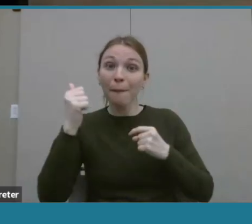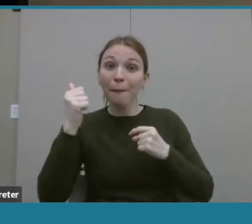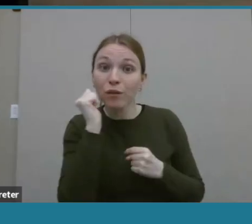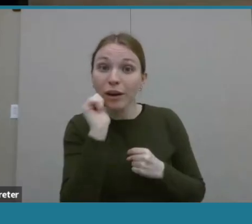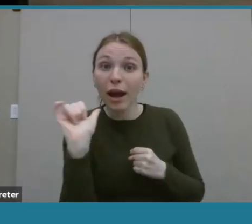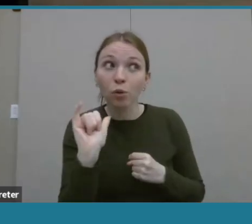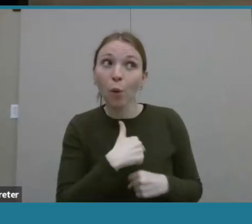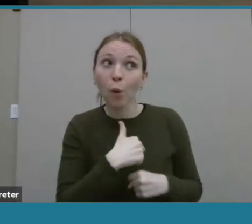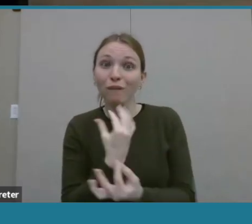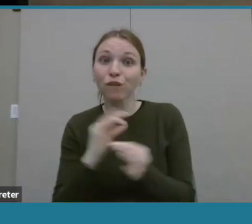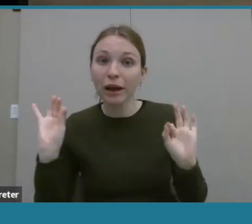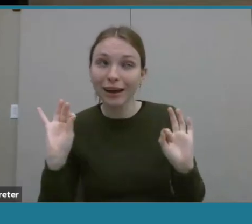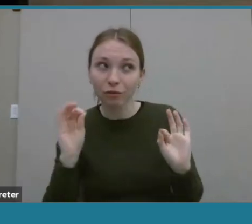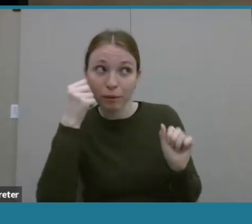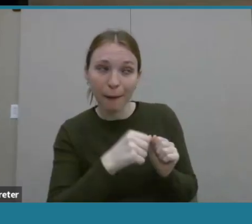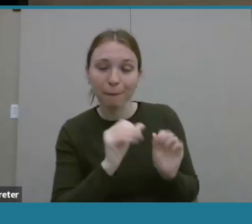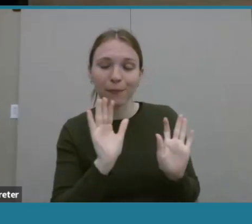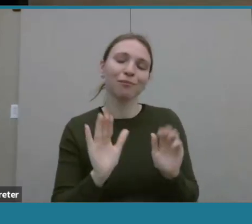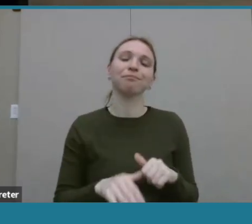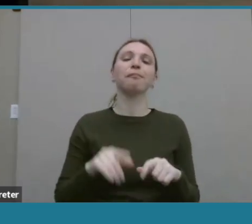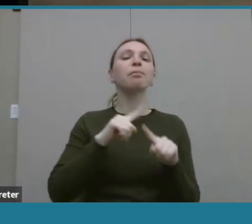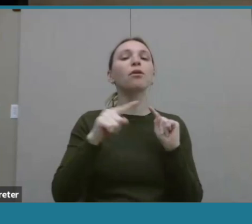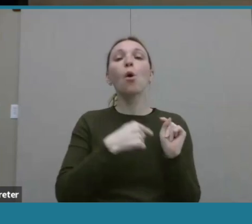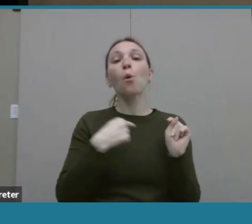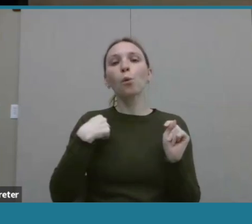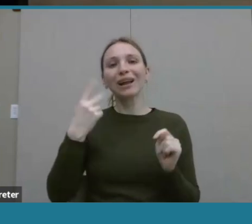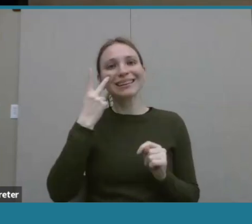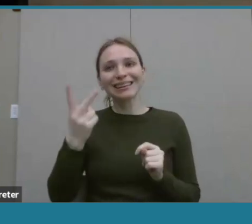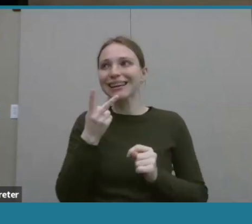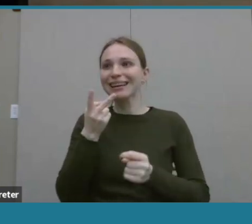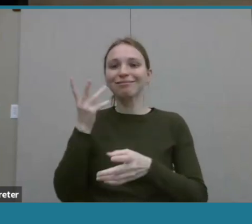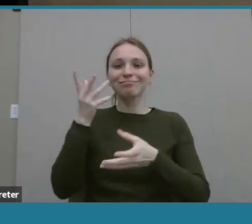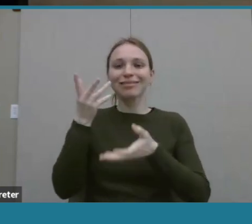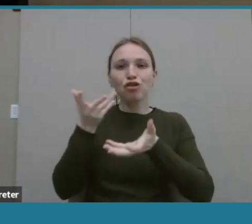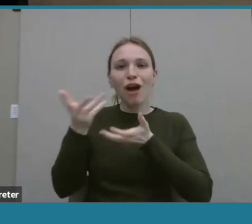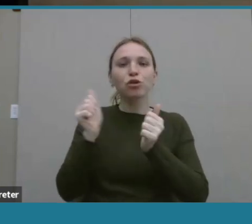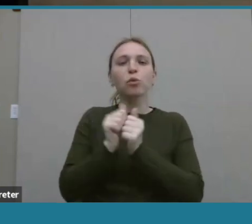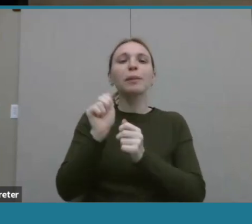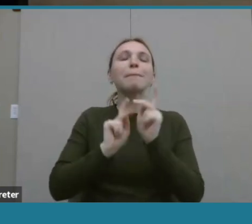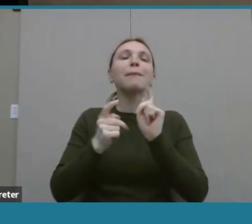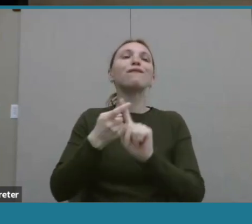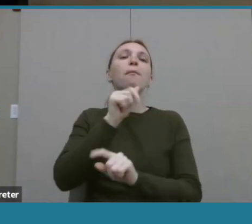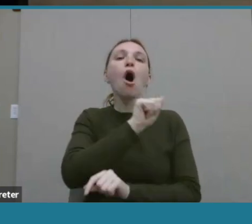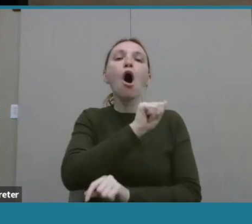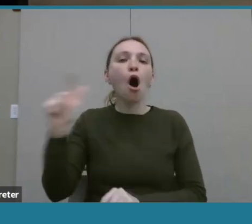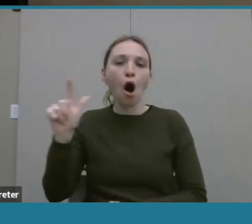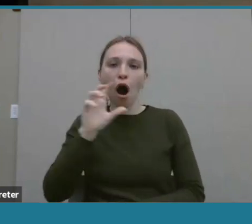But seeing that, we see interaction with people from all ages, and that was something we heard from people is like, they didn't want this to